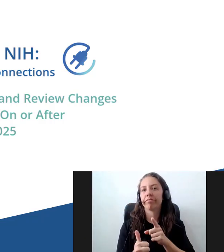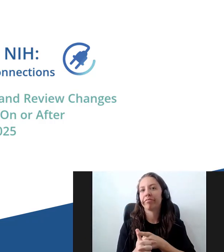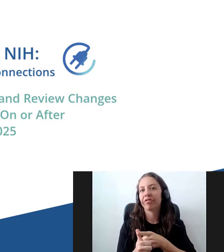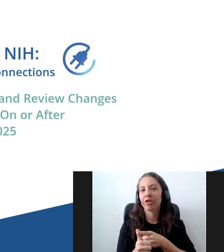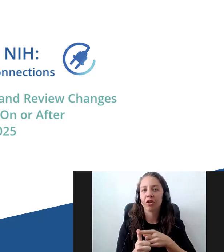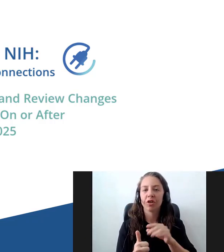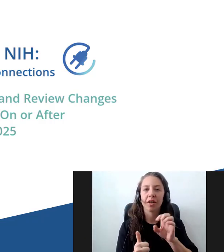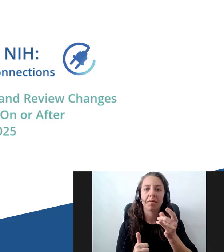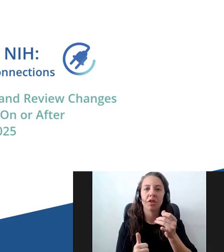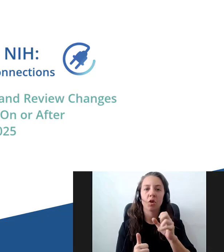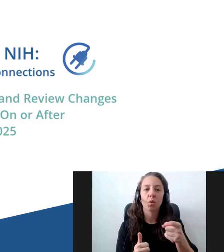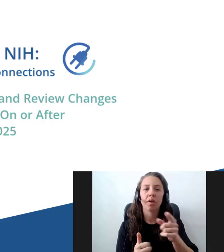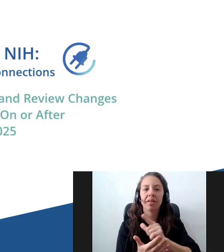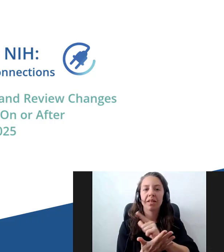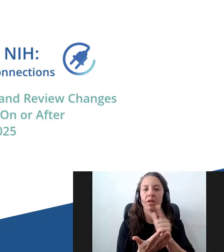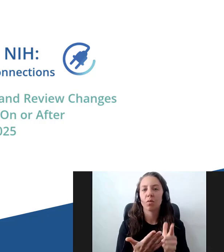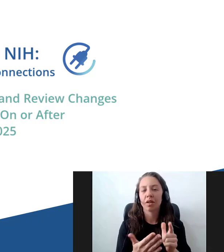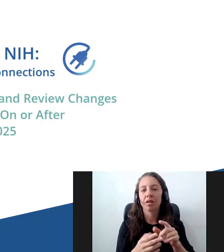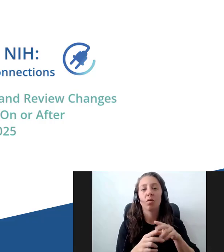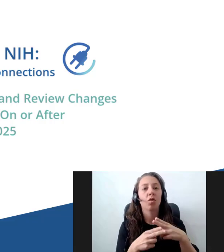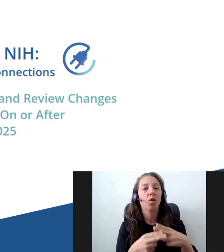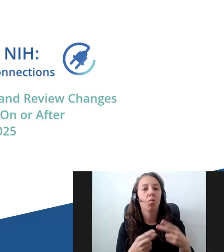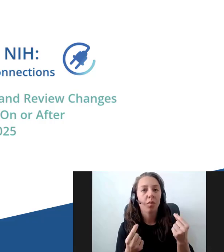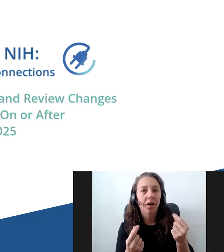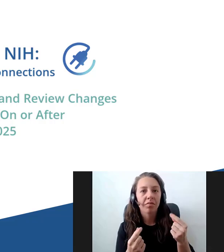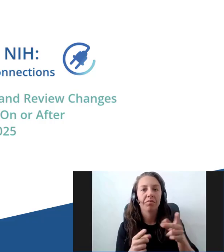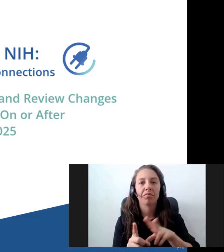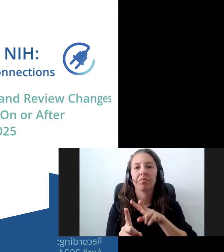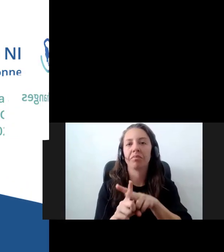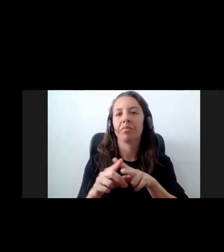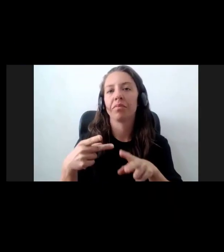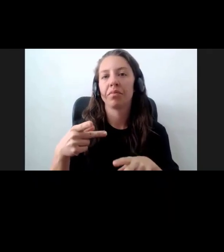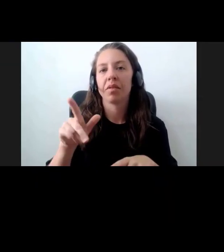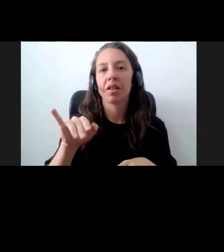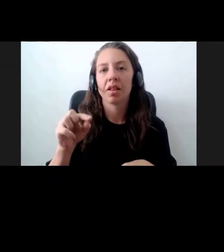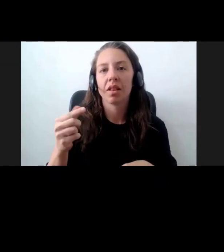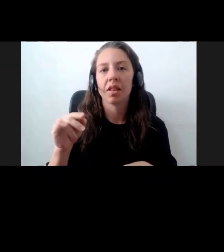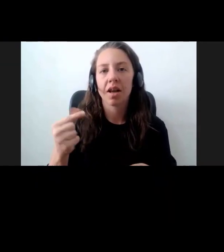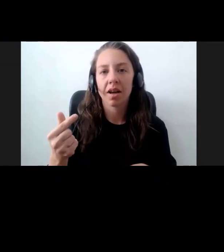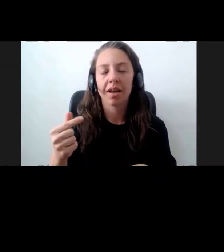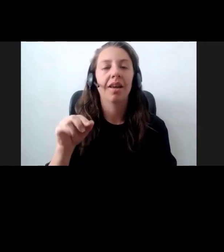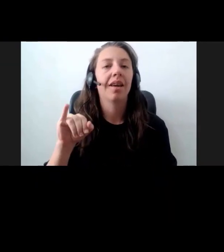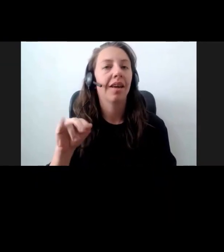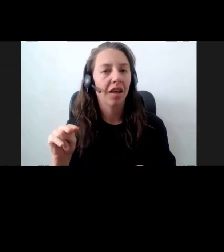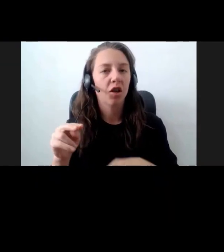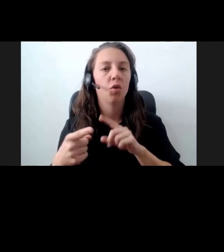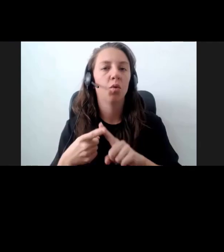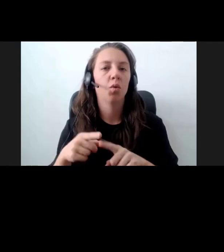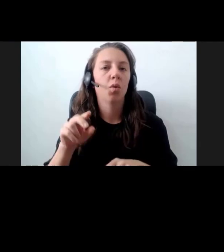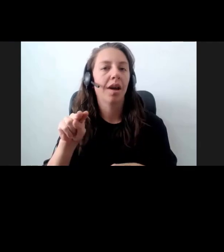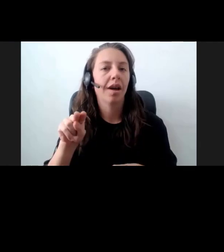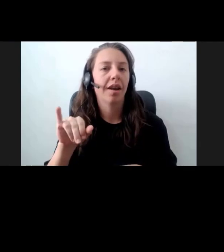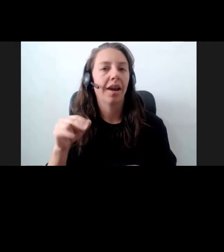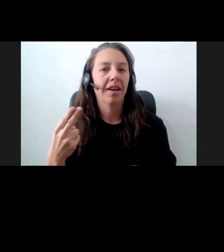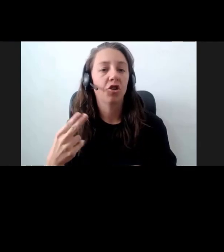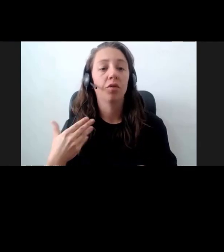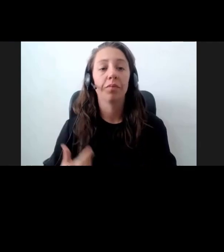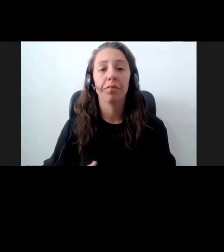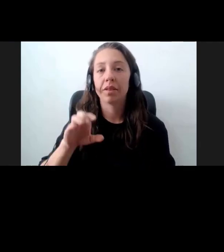called Plugging into NIH: Conversations and Connections. My name is Cynthia Dwyer, and I'm the Outreach Coordinator